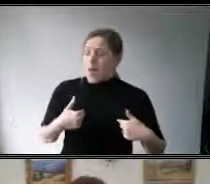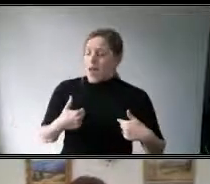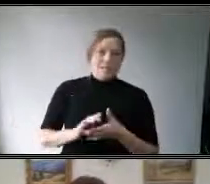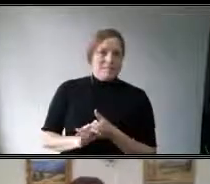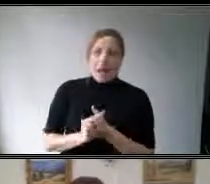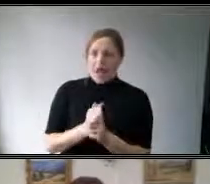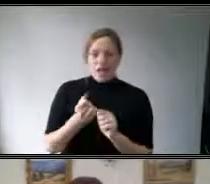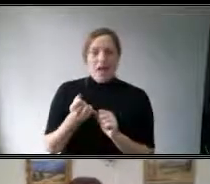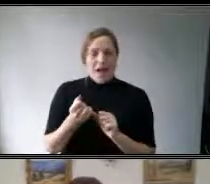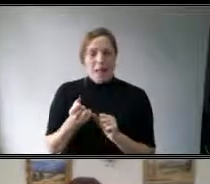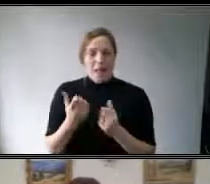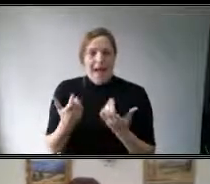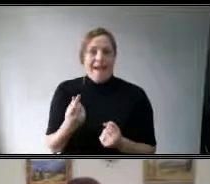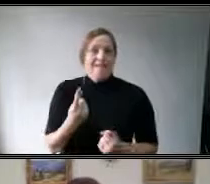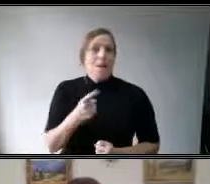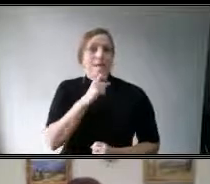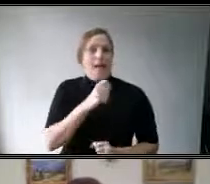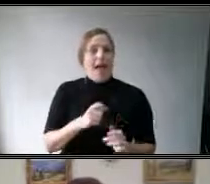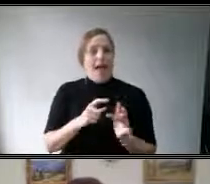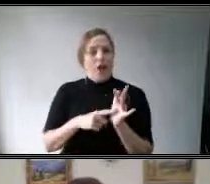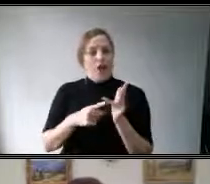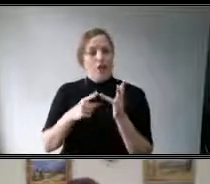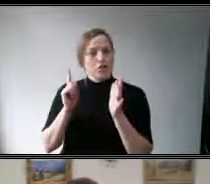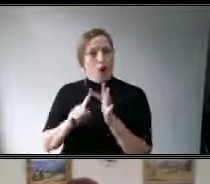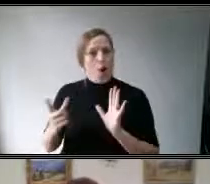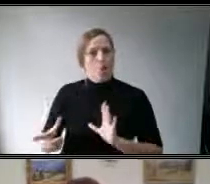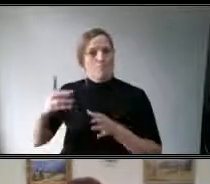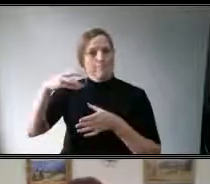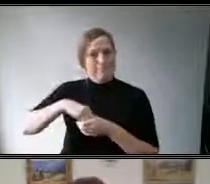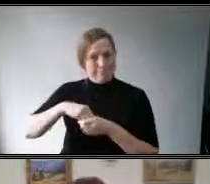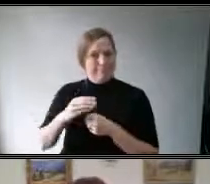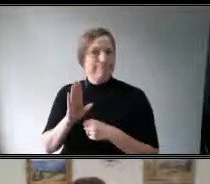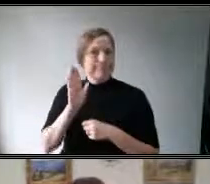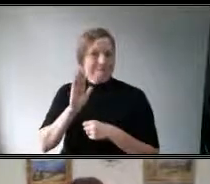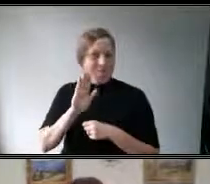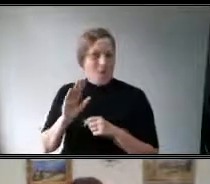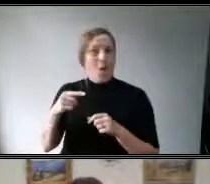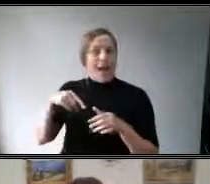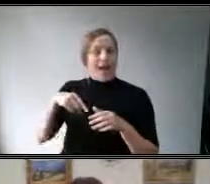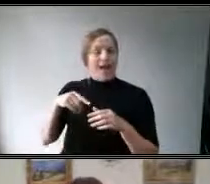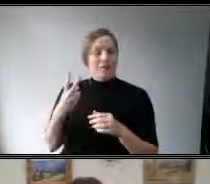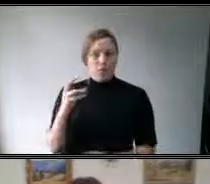saw on the opening screen come and work with us in the children's department of the abc we're